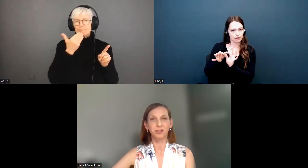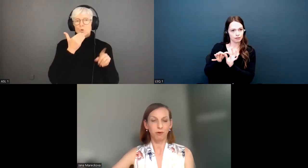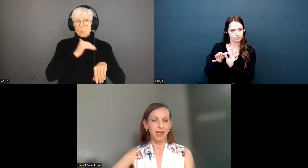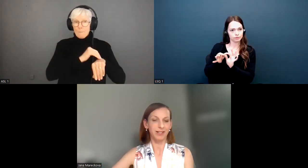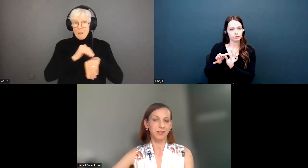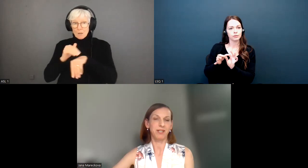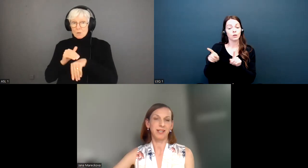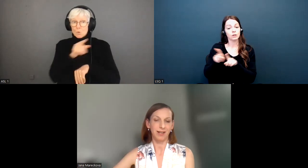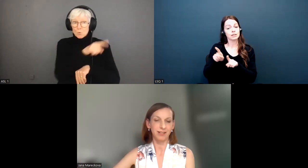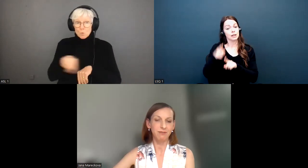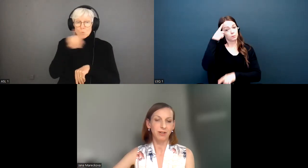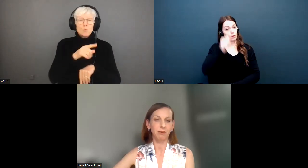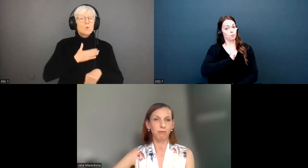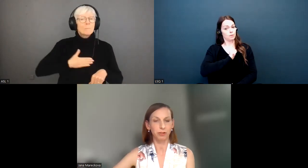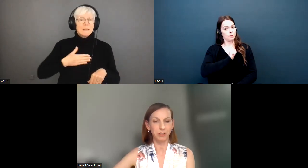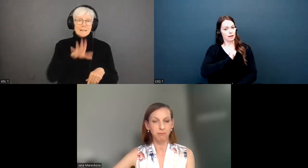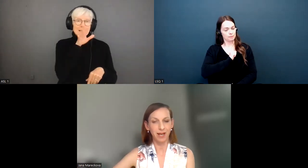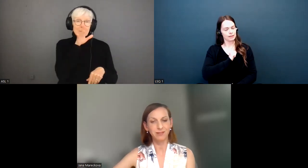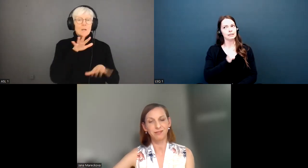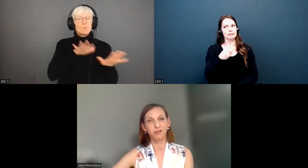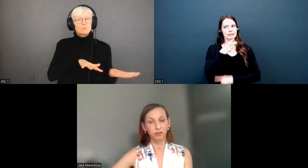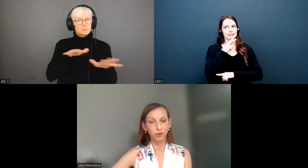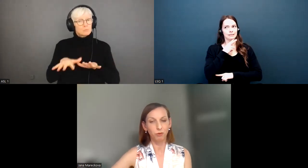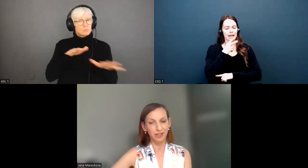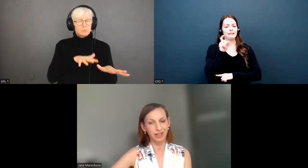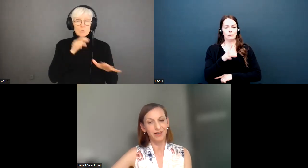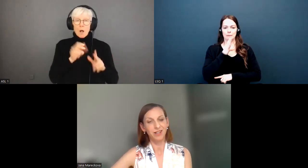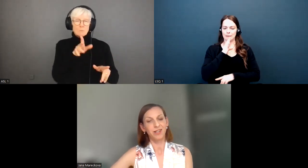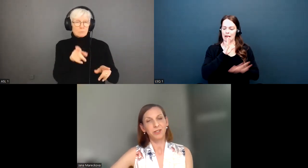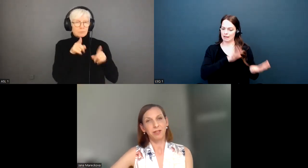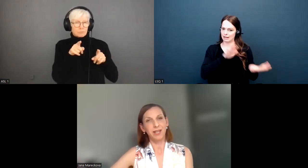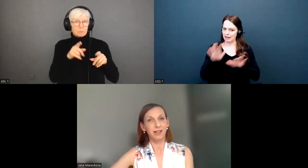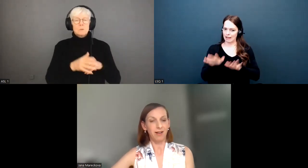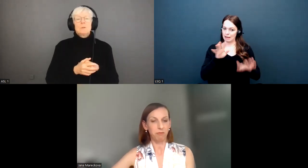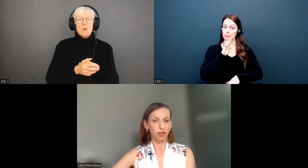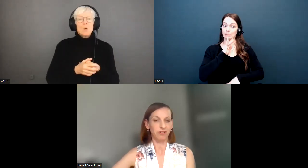to try and speak at an even moderate pace, not too quickly, so that they can capture